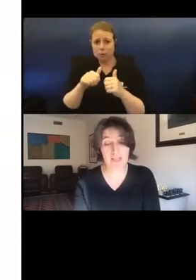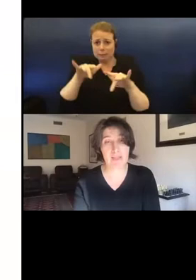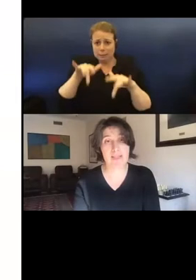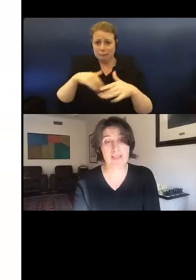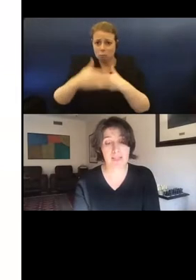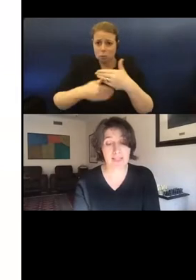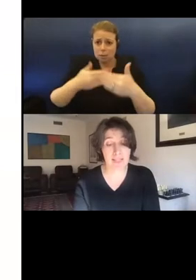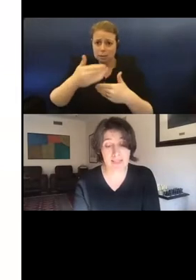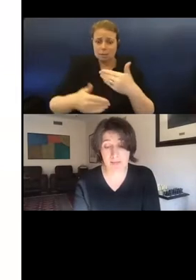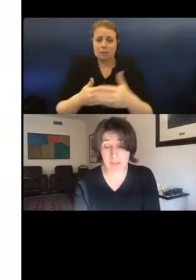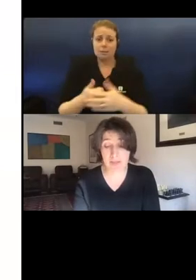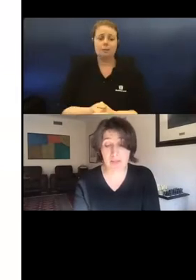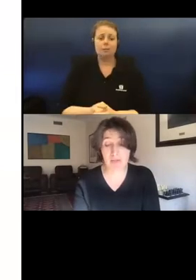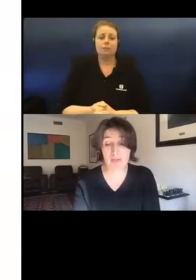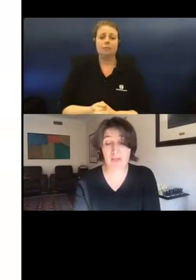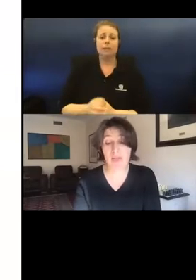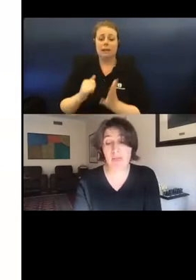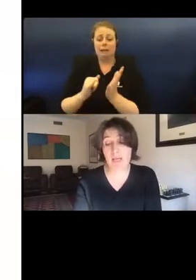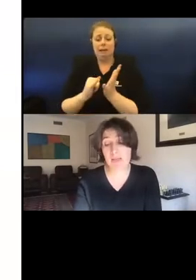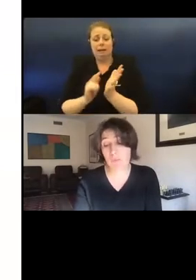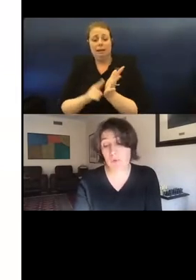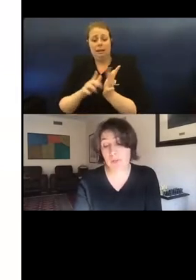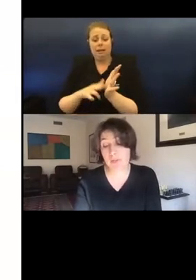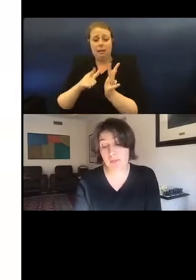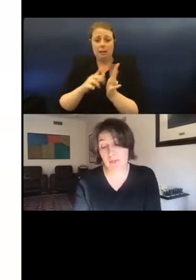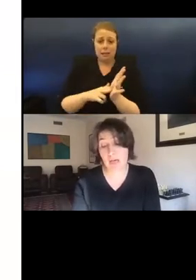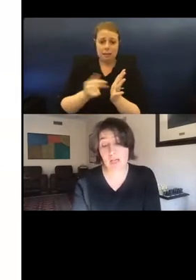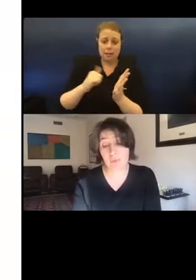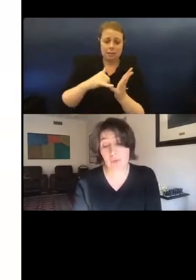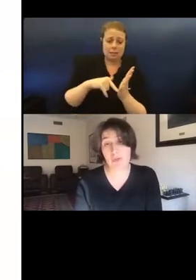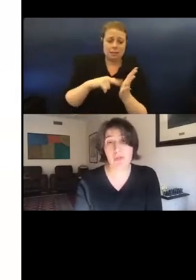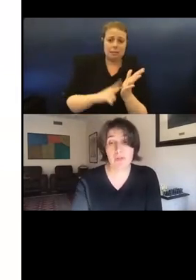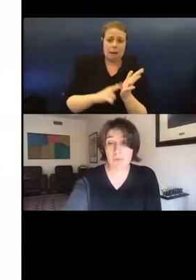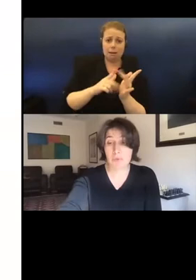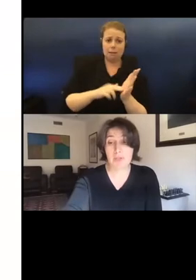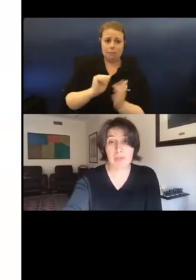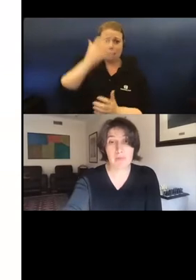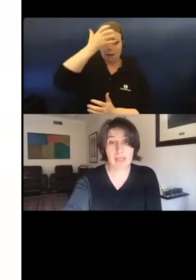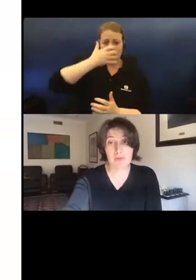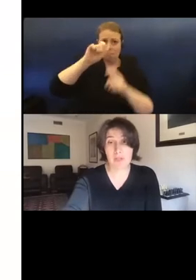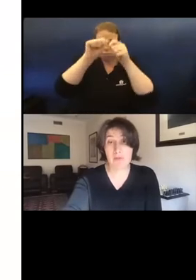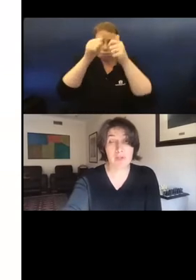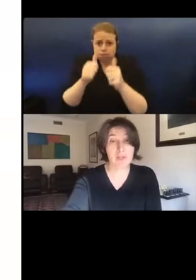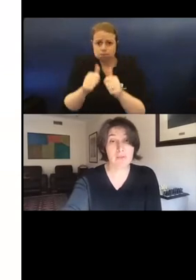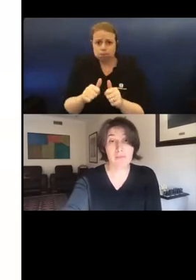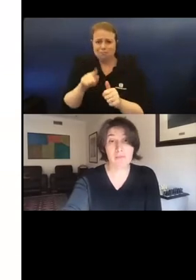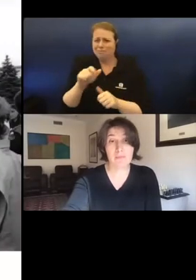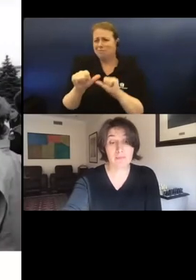stunning heads and being surrounded by other works artworks which was a great playground